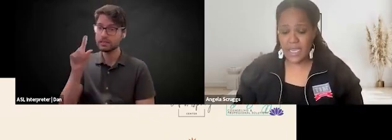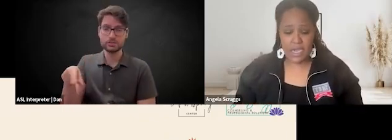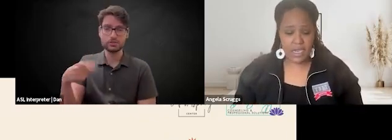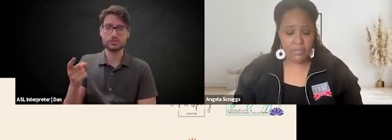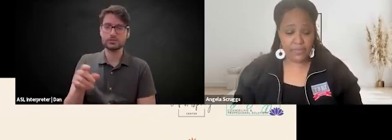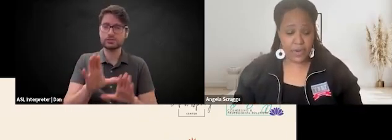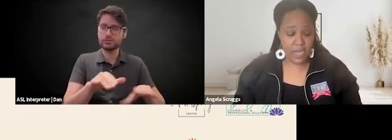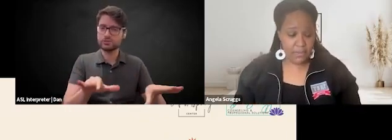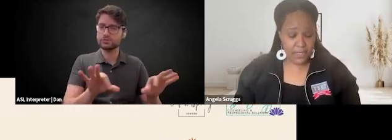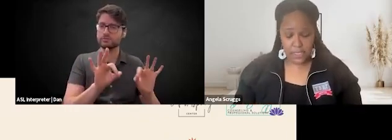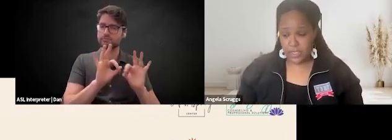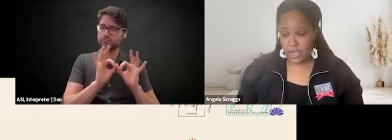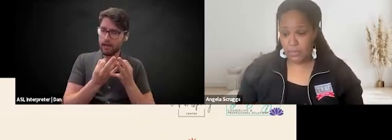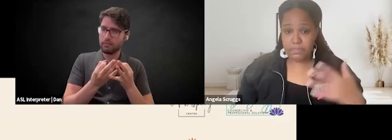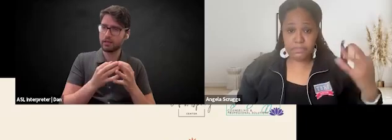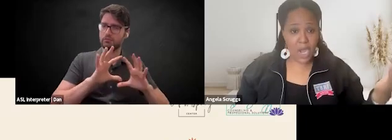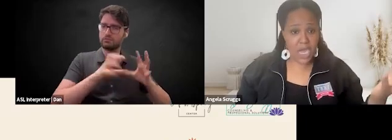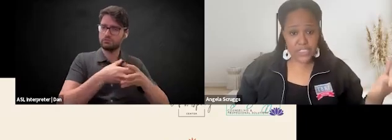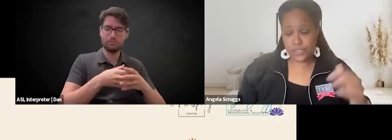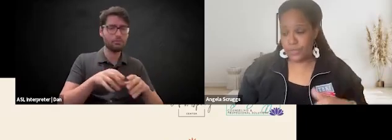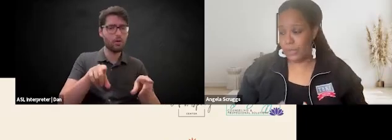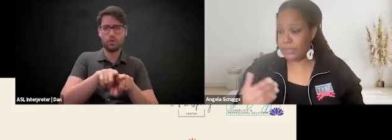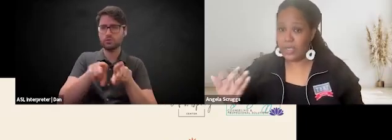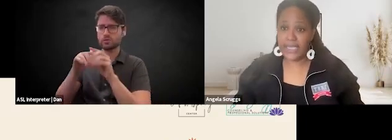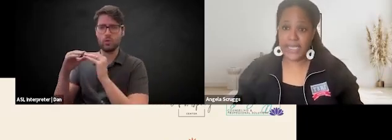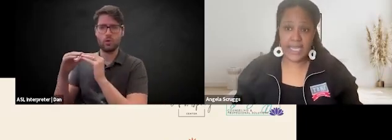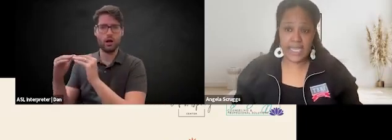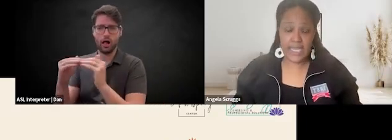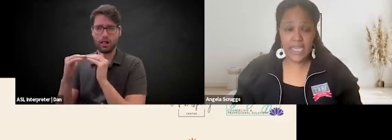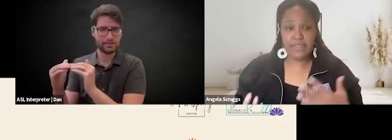um... from, you know, boss to employee.